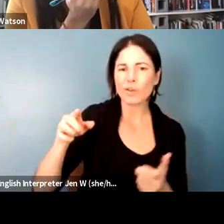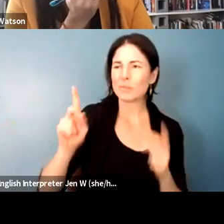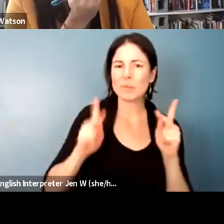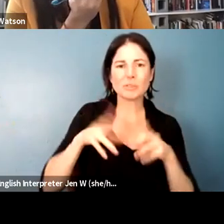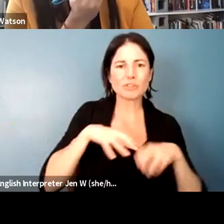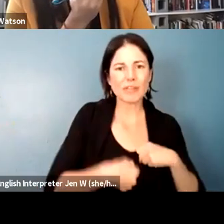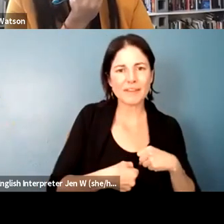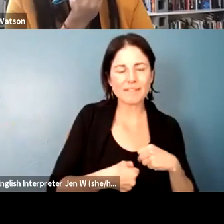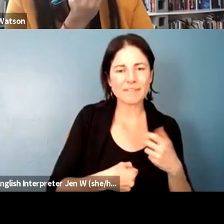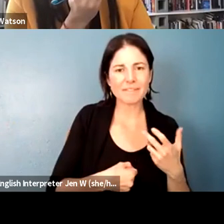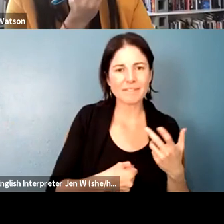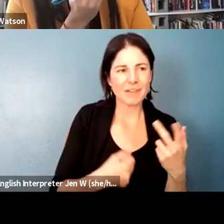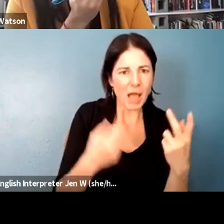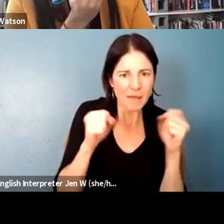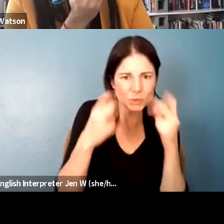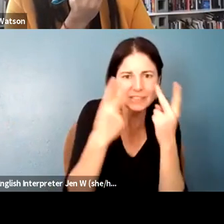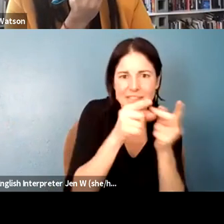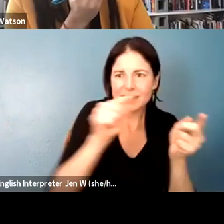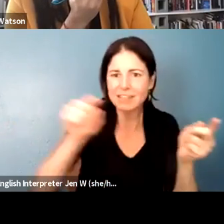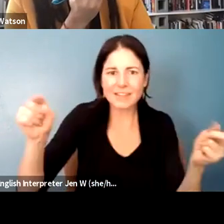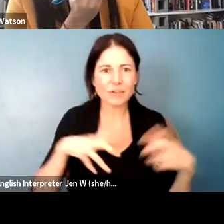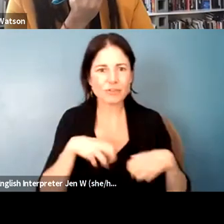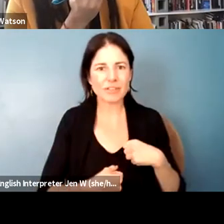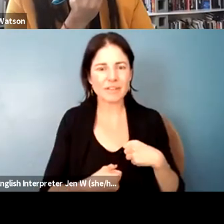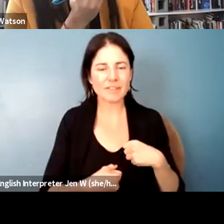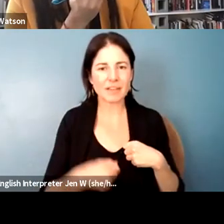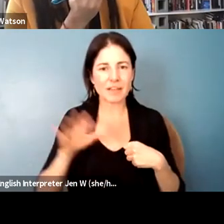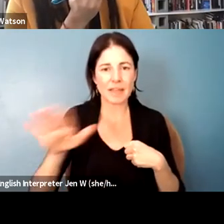And that there are also tears that become oceans from their